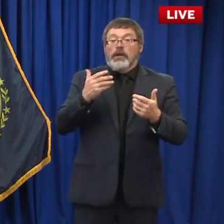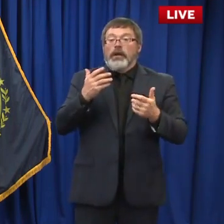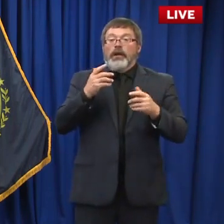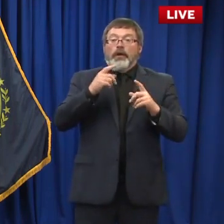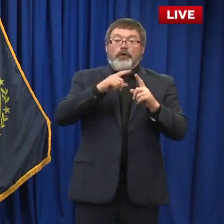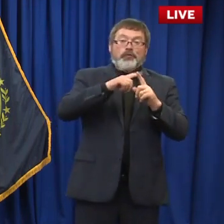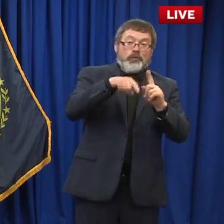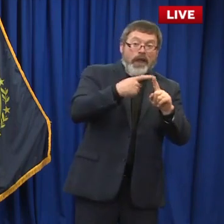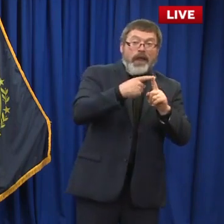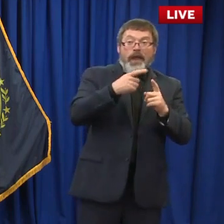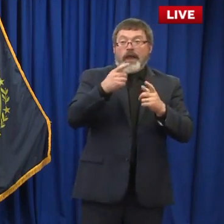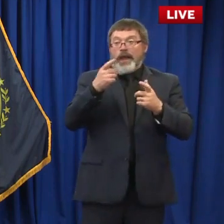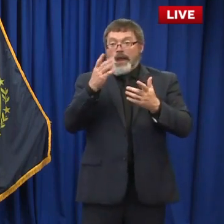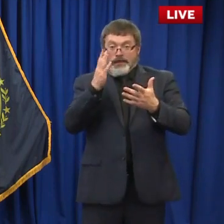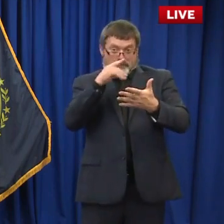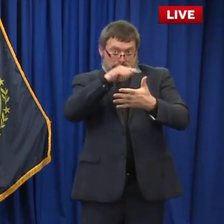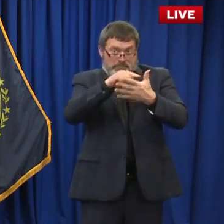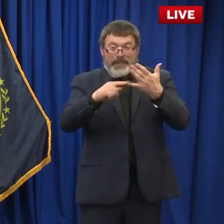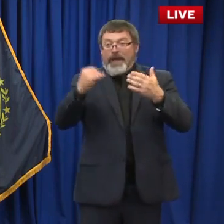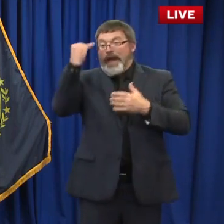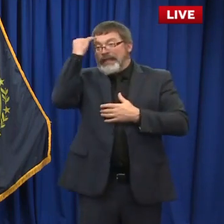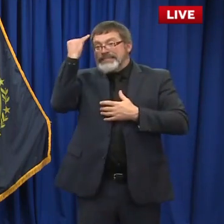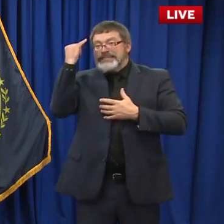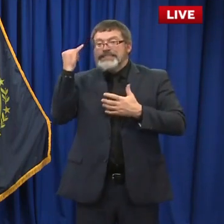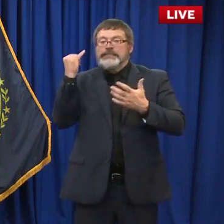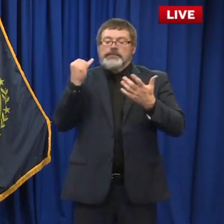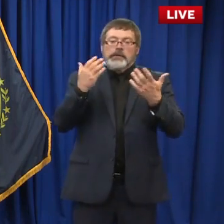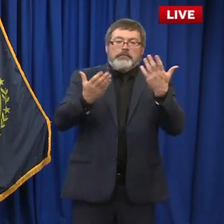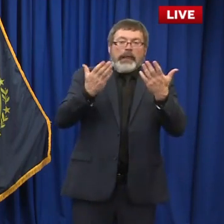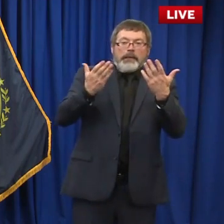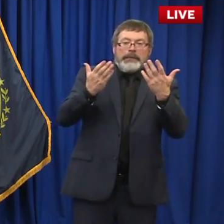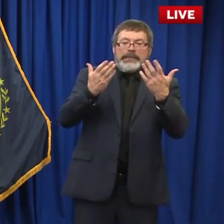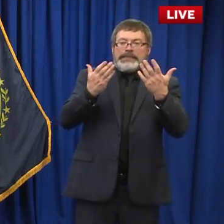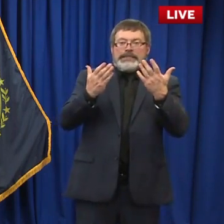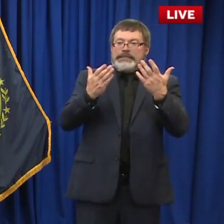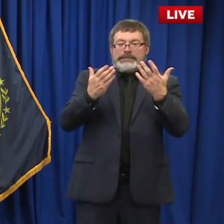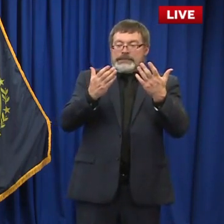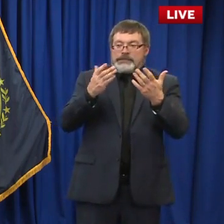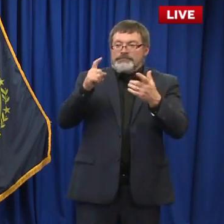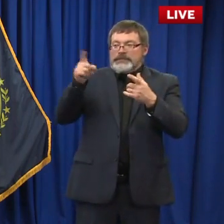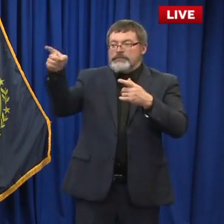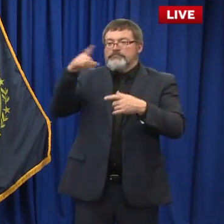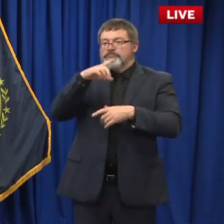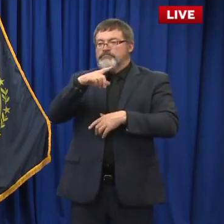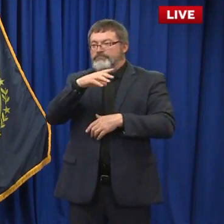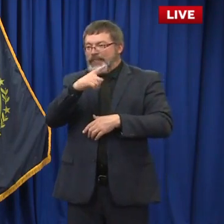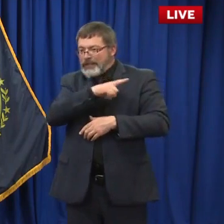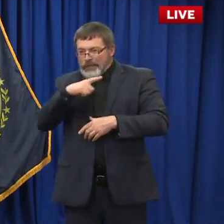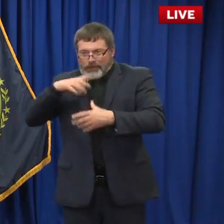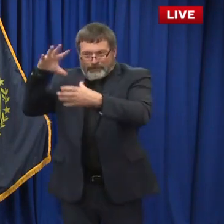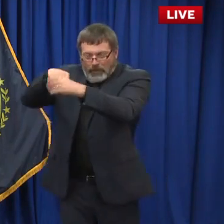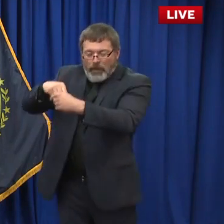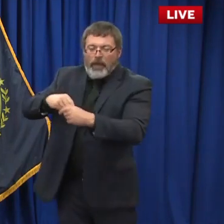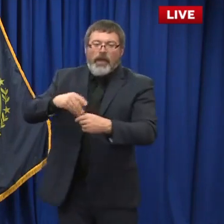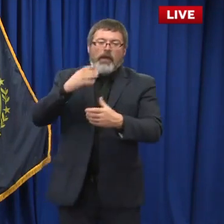TO FIND OUT THE TIMING, WHAT MIGHT HAVE NEED LEGISLATIVE APPROVAL, WHAT MIGHT NEED ADDITIONAL FUNDING APPROVAL. TAKE A SECOND AND THIRD LAYER LOOK AT THE DATA.